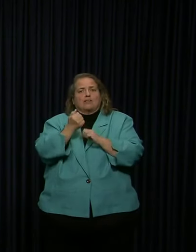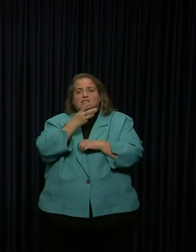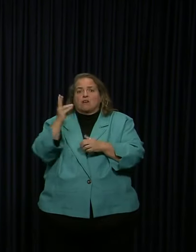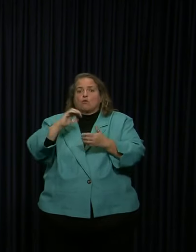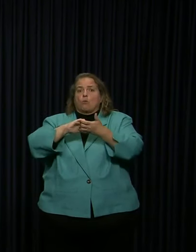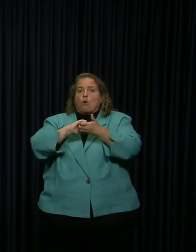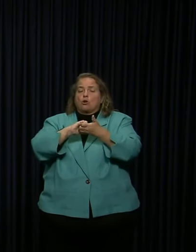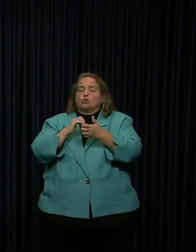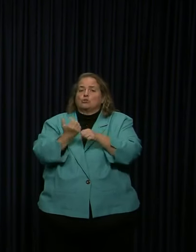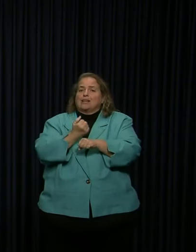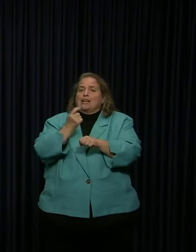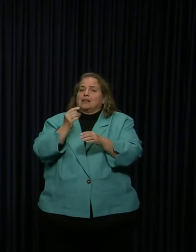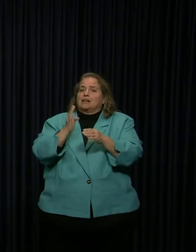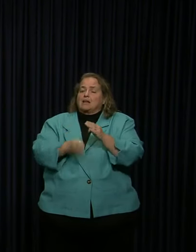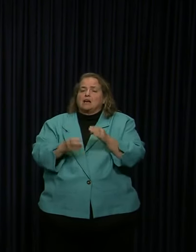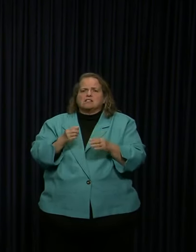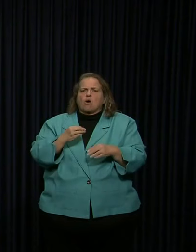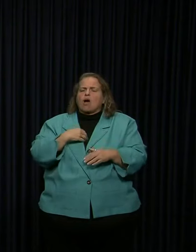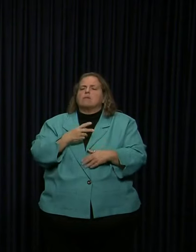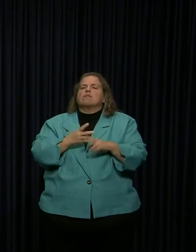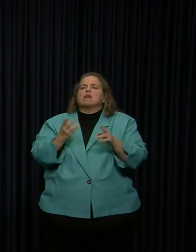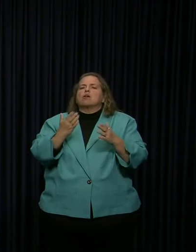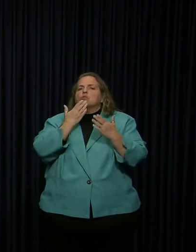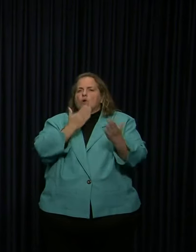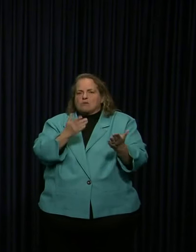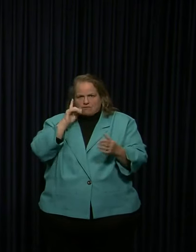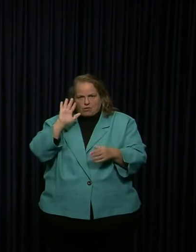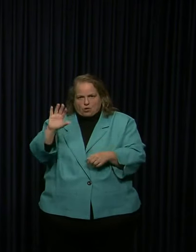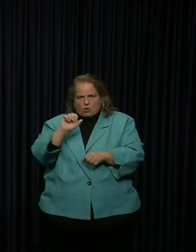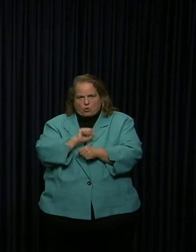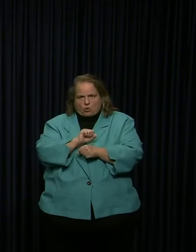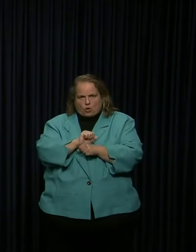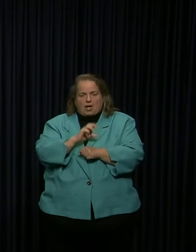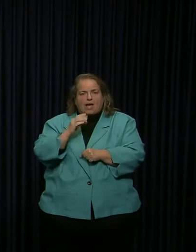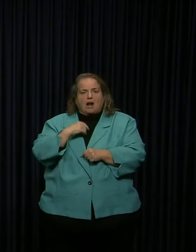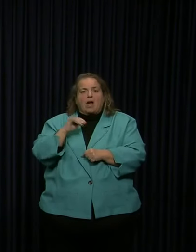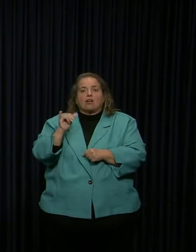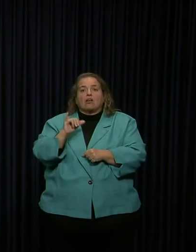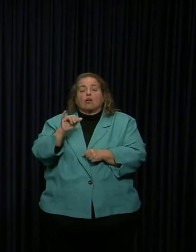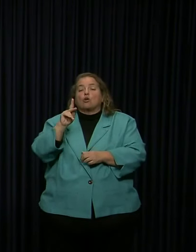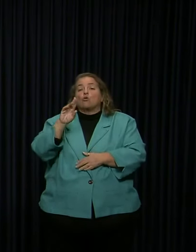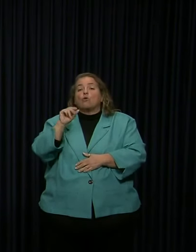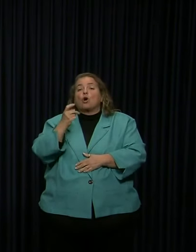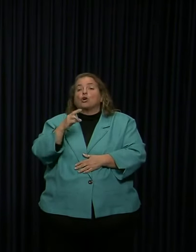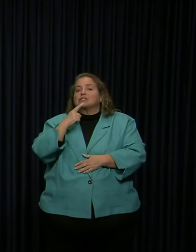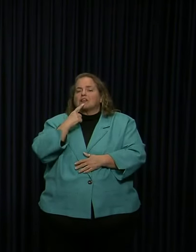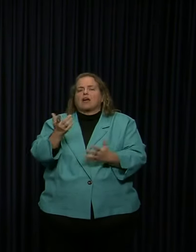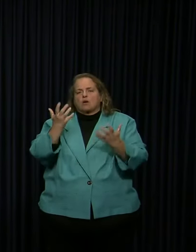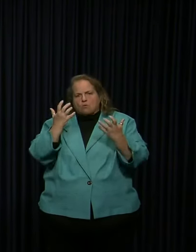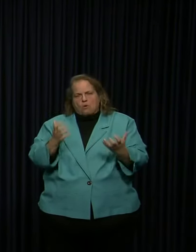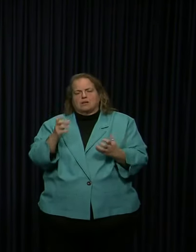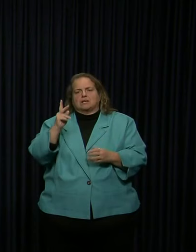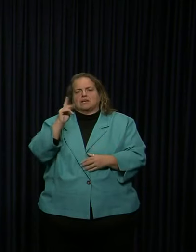WHEN, AND THERE HAVE BEEN -- HE'S ANSWERED DIFFERENT QUESTIONS BUT HE DOES AN HOUR OR TWO EVERY DAY LIKE I DO, AND